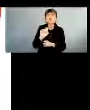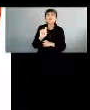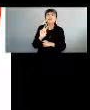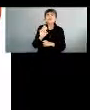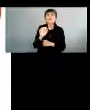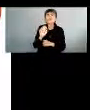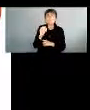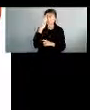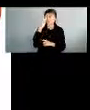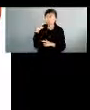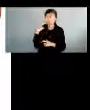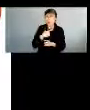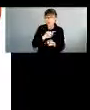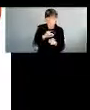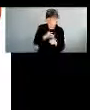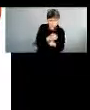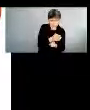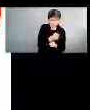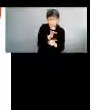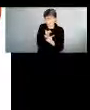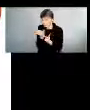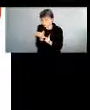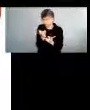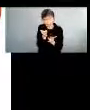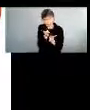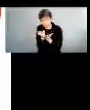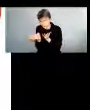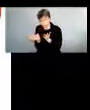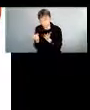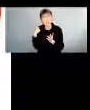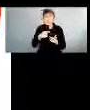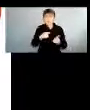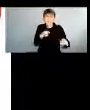The intention is to help manage volume by grouping projects that are more similar than